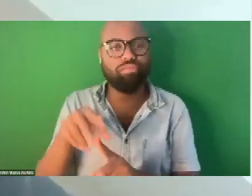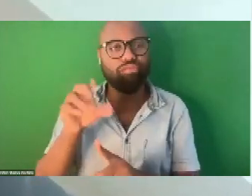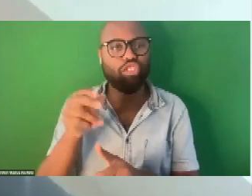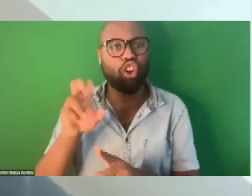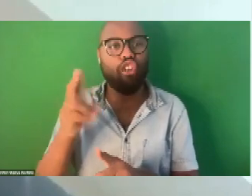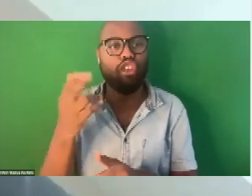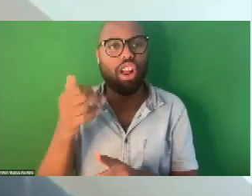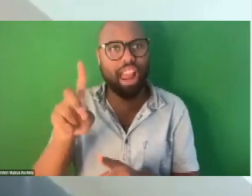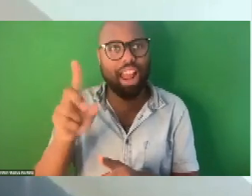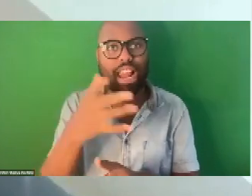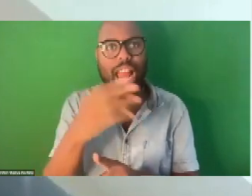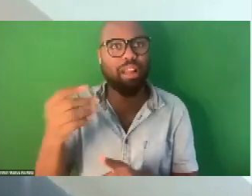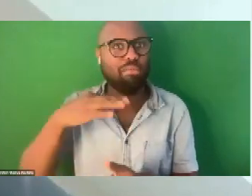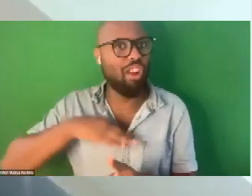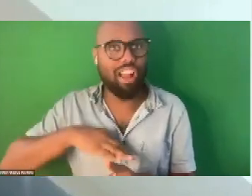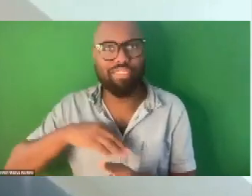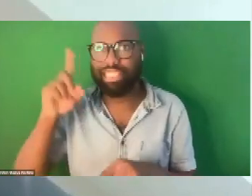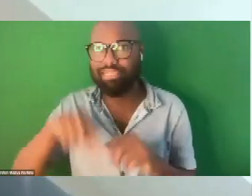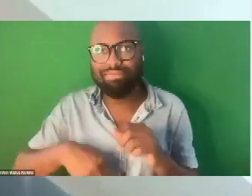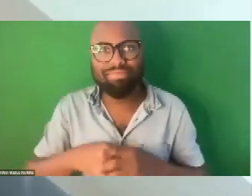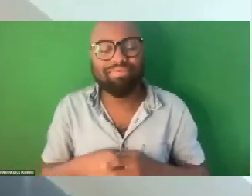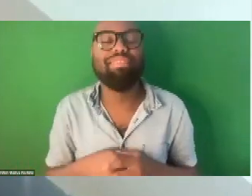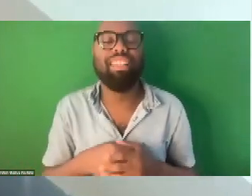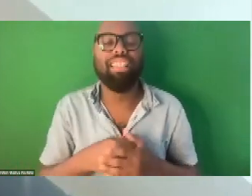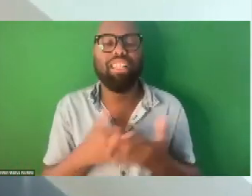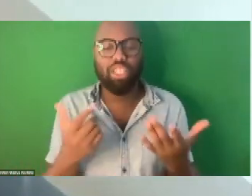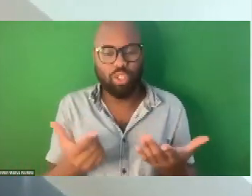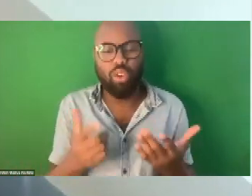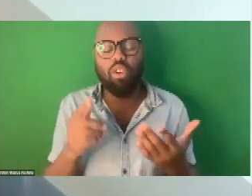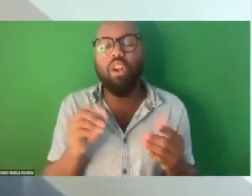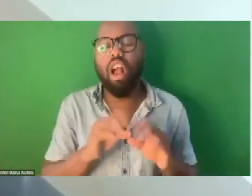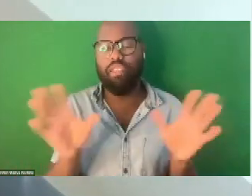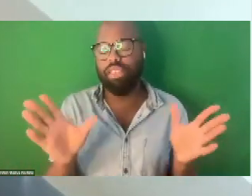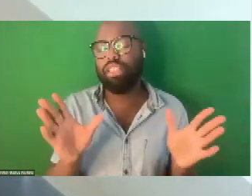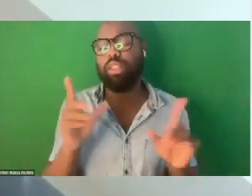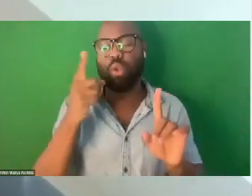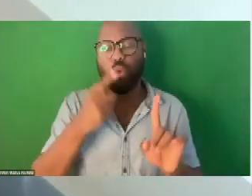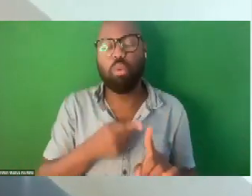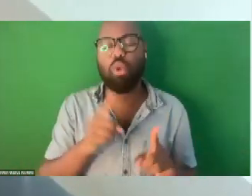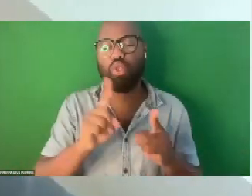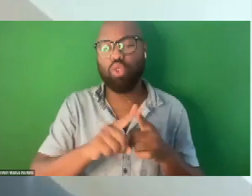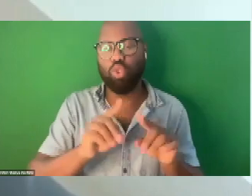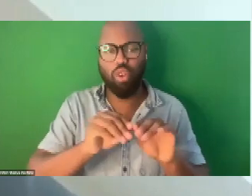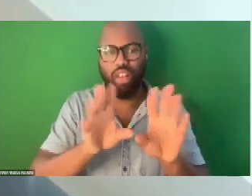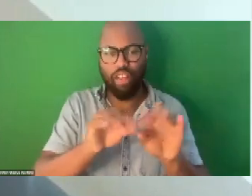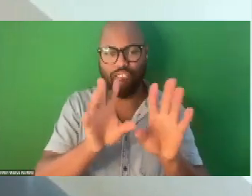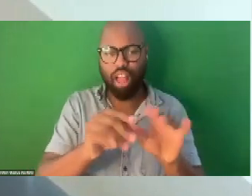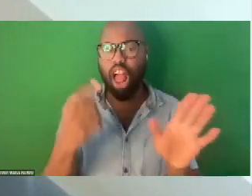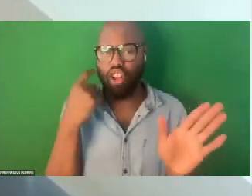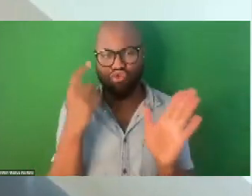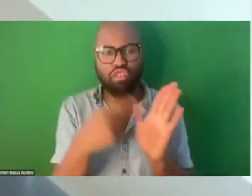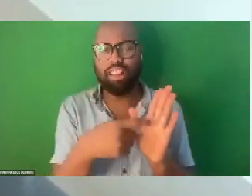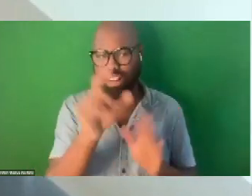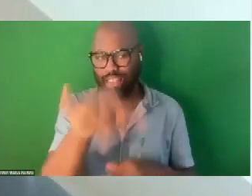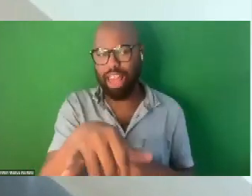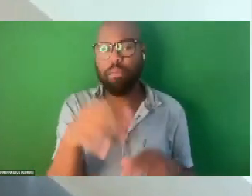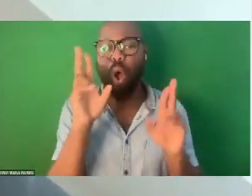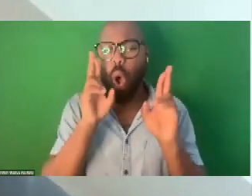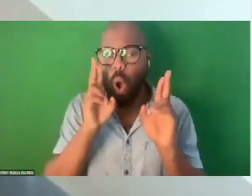Obviously, there are points to clarify. Fully recognize that, but I do hope CMS finalizes this rule,